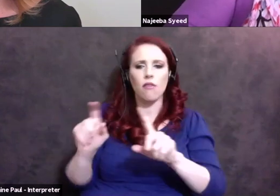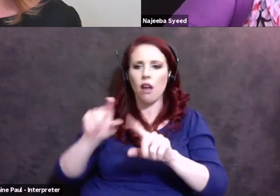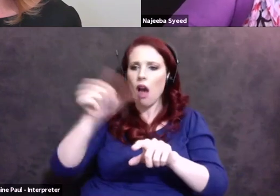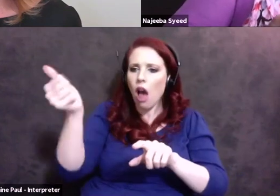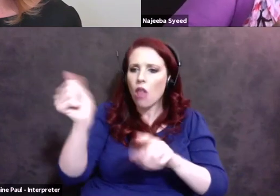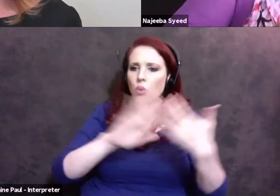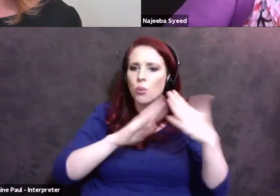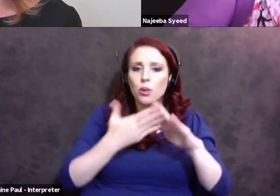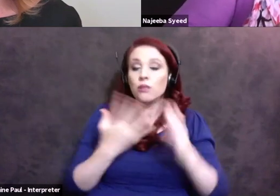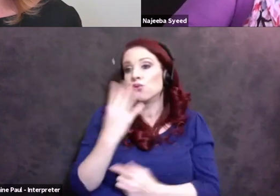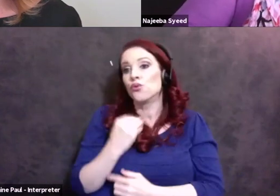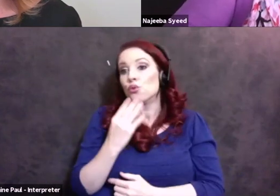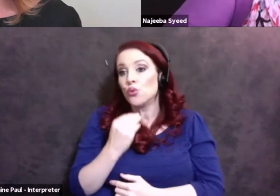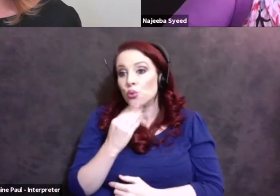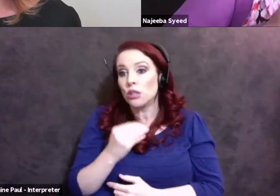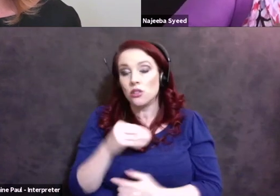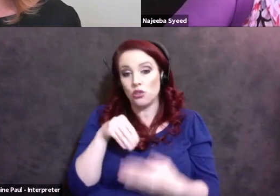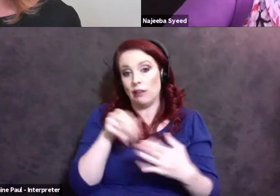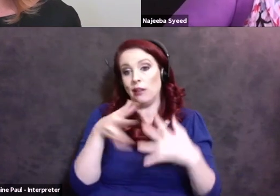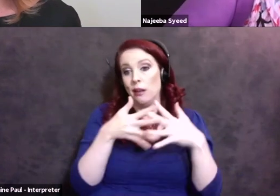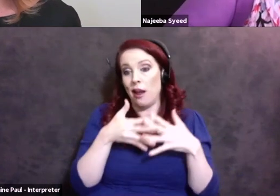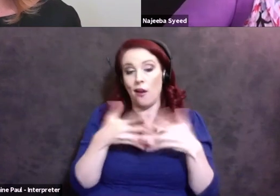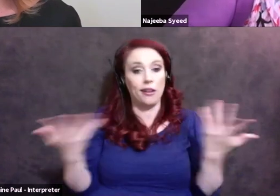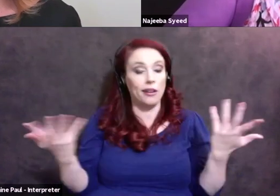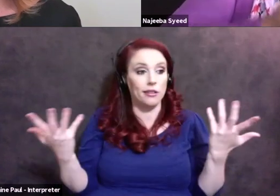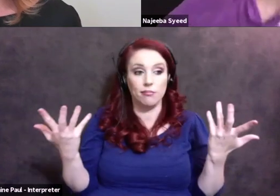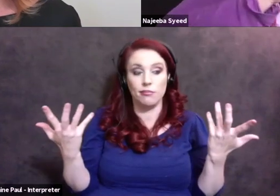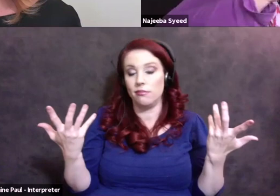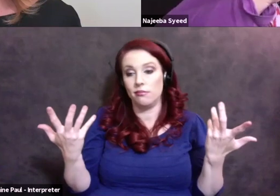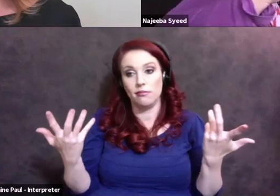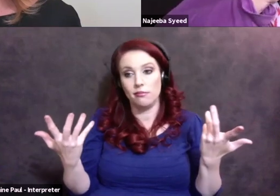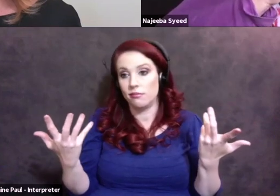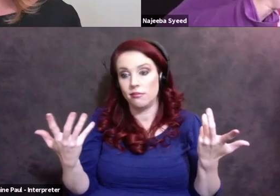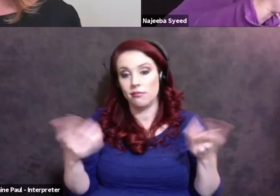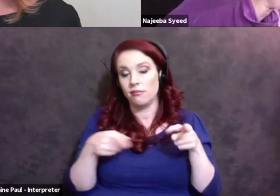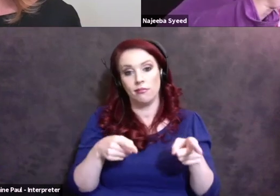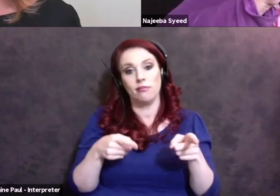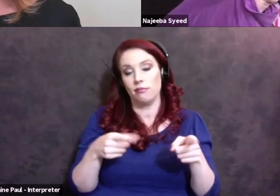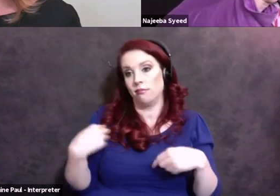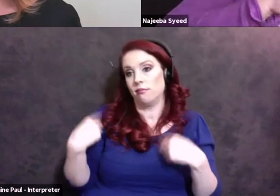The Jewish community in the United States has dealt with historic anti-Semitism and